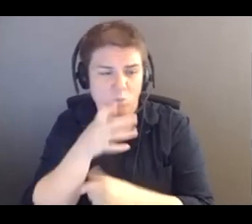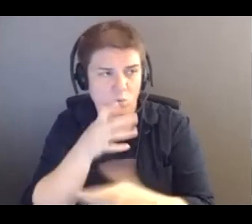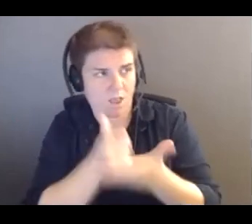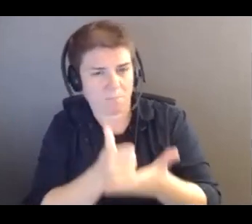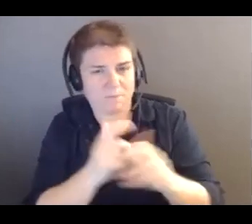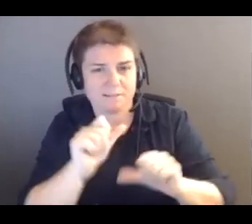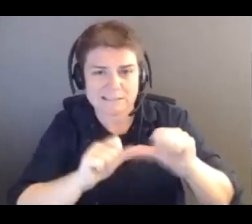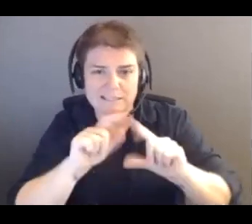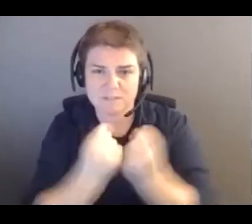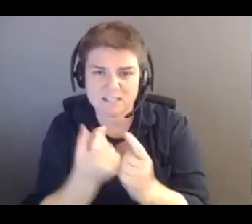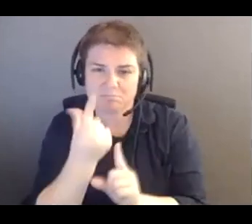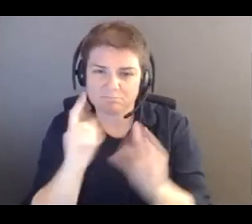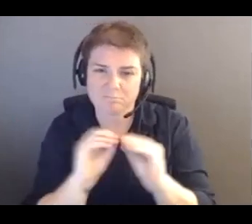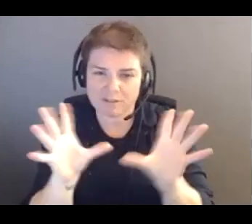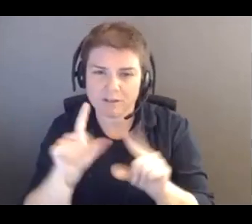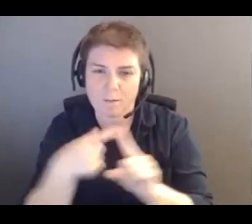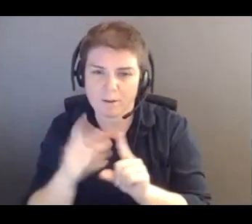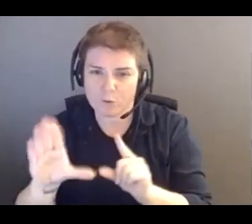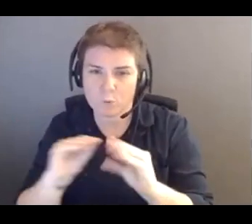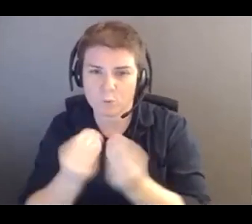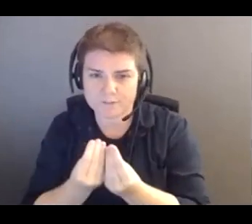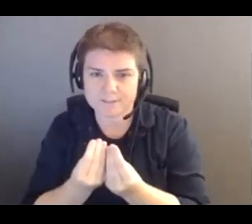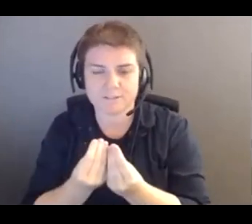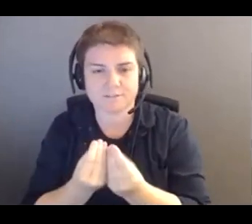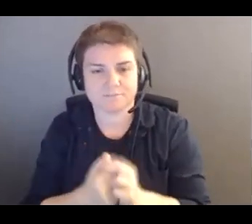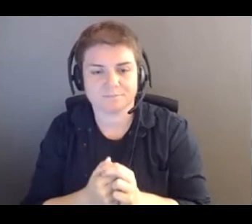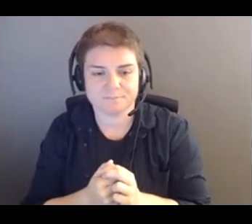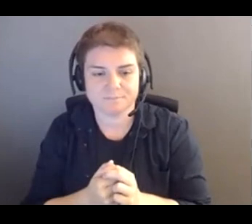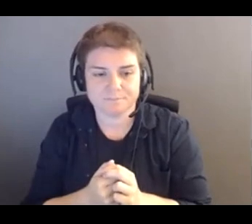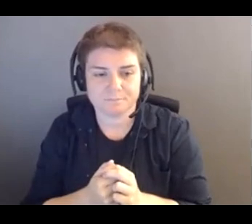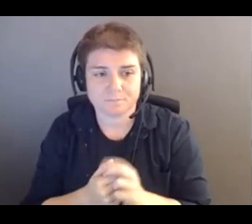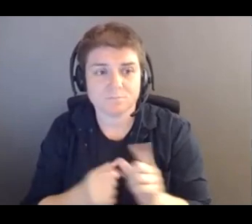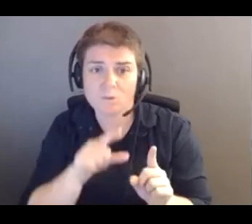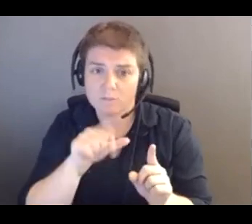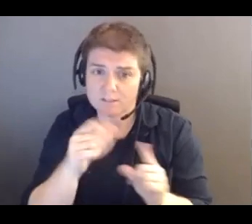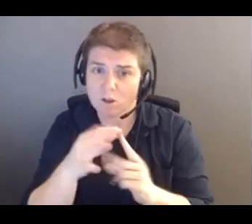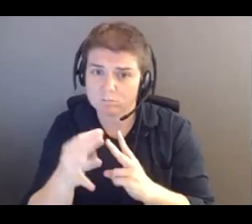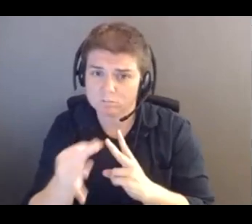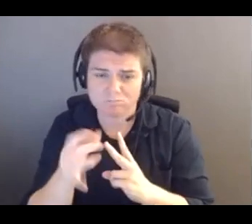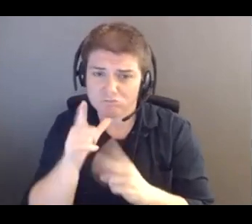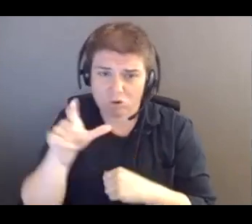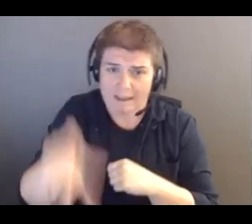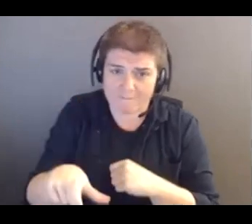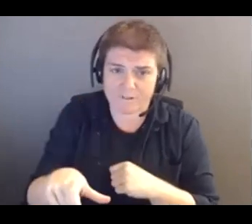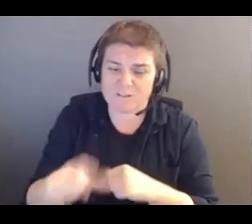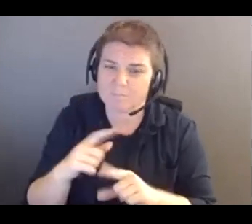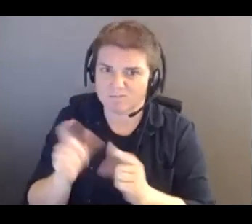project or organization. While the support material is optional it is highly recommended.